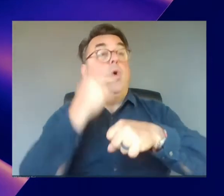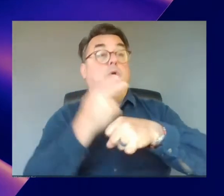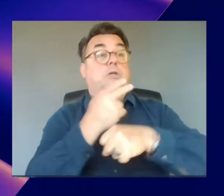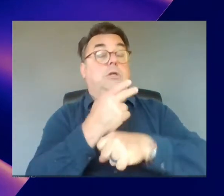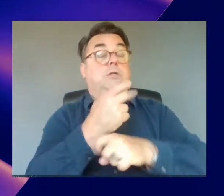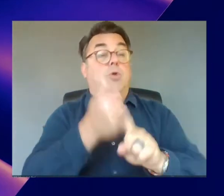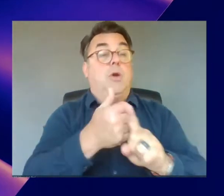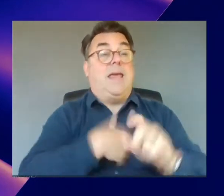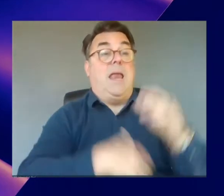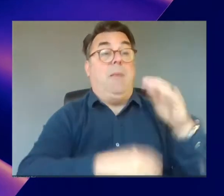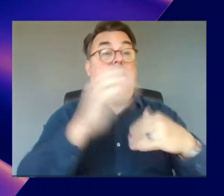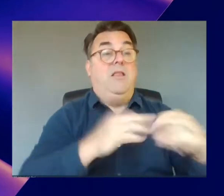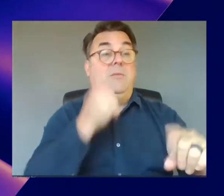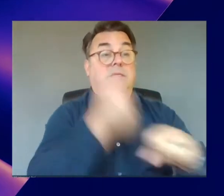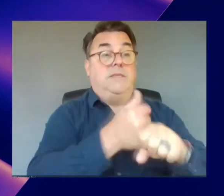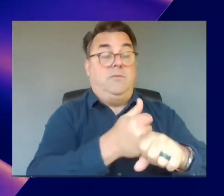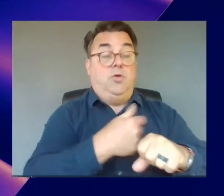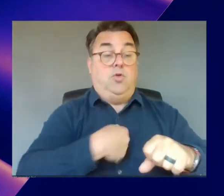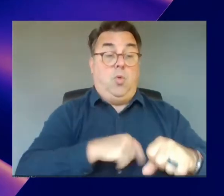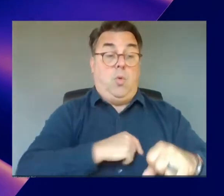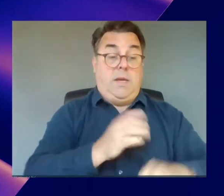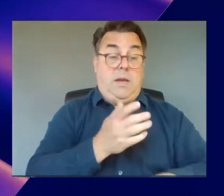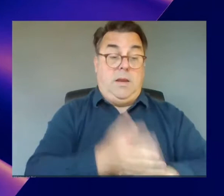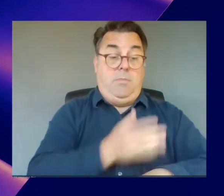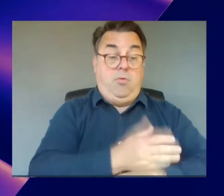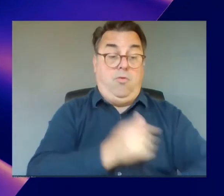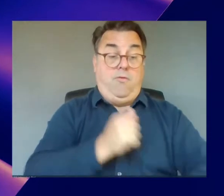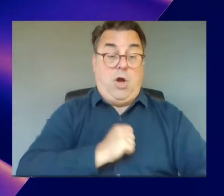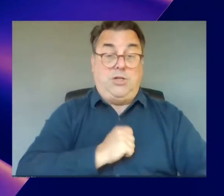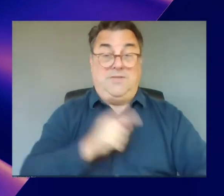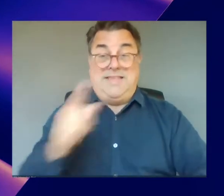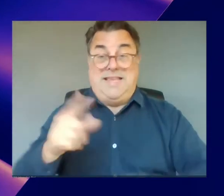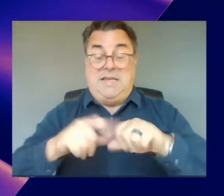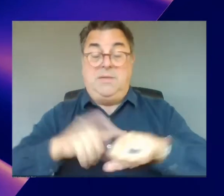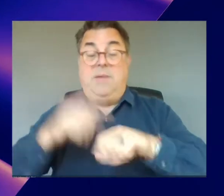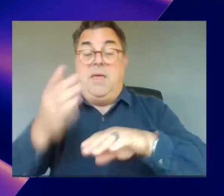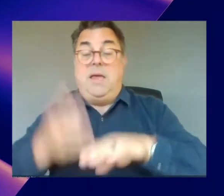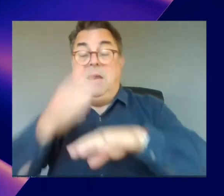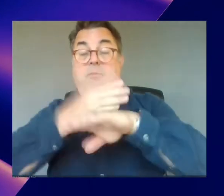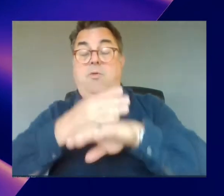where our customers can innovate on top of that and we can get innovation through the roof."